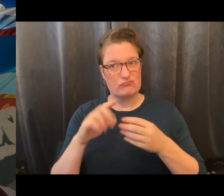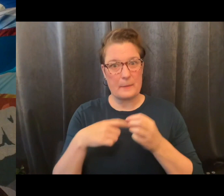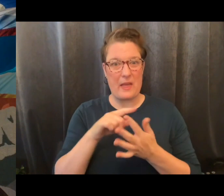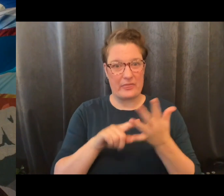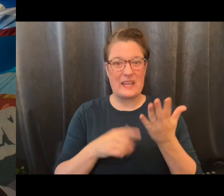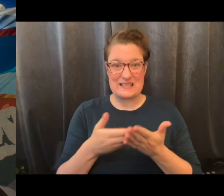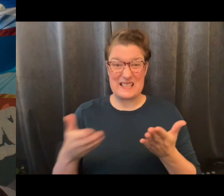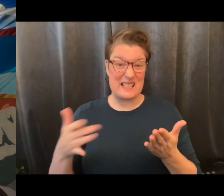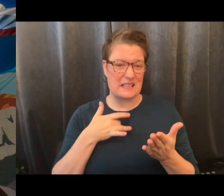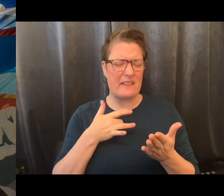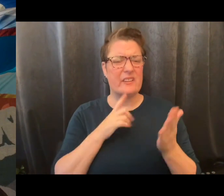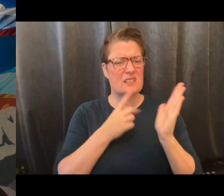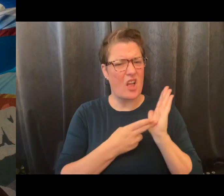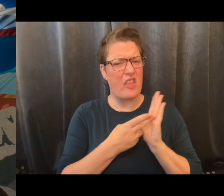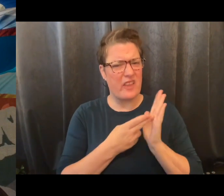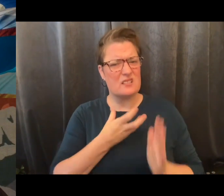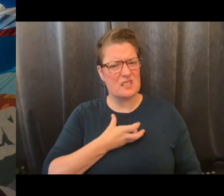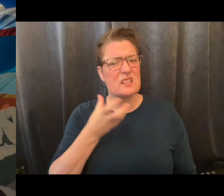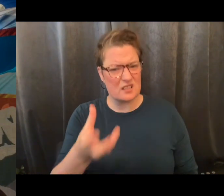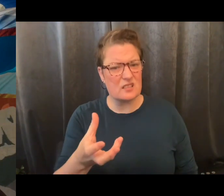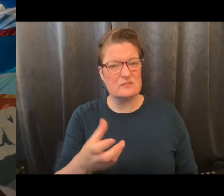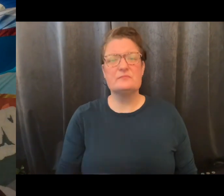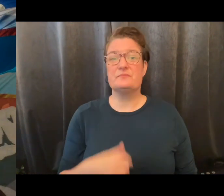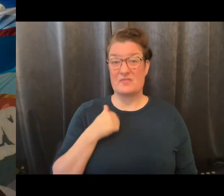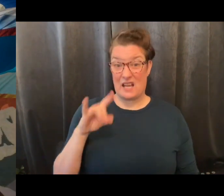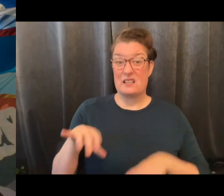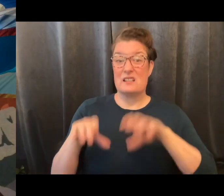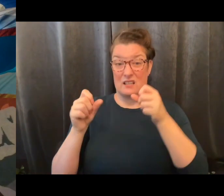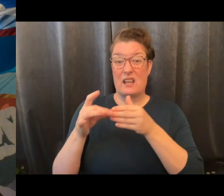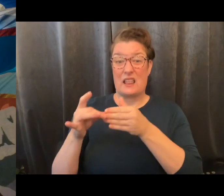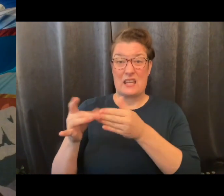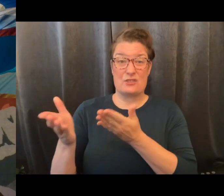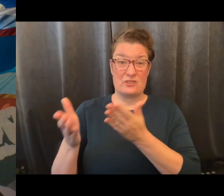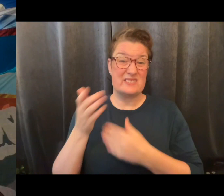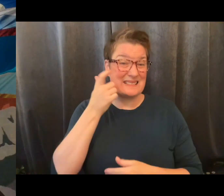And, you know, I led services at the local temple this last week and I could